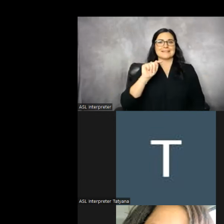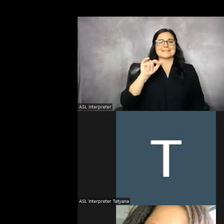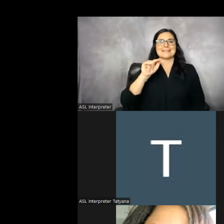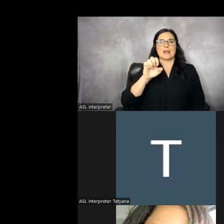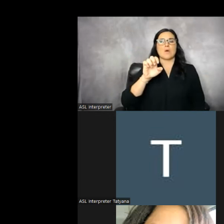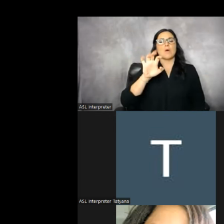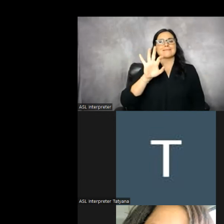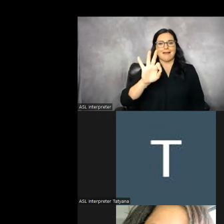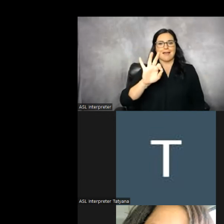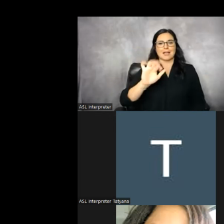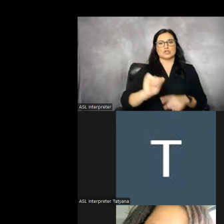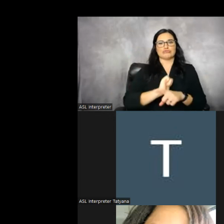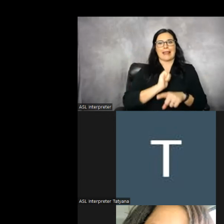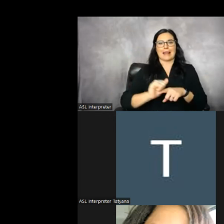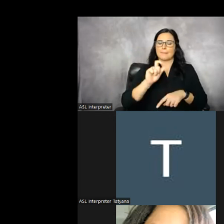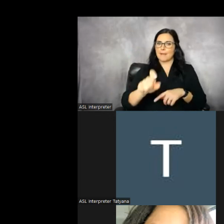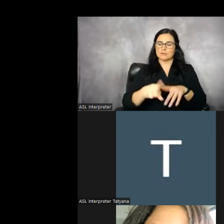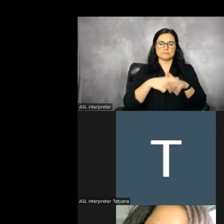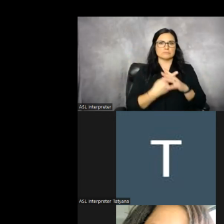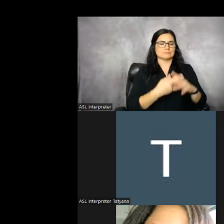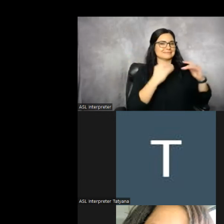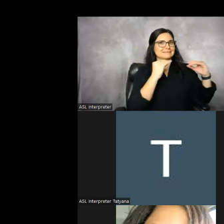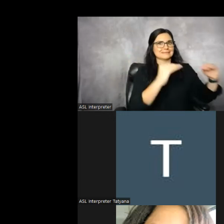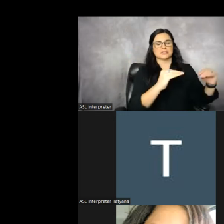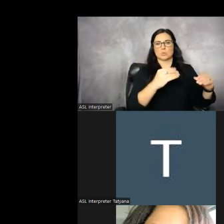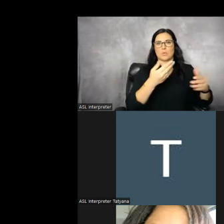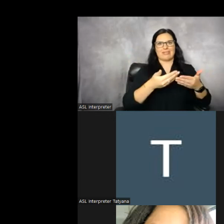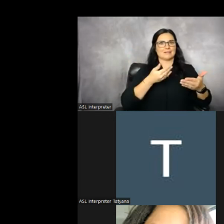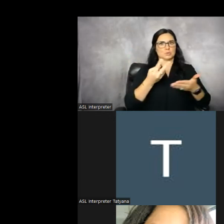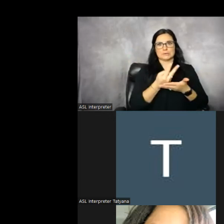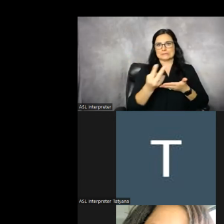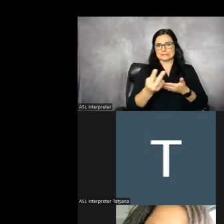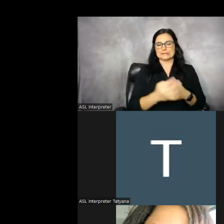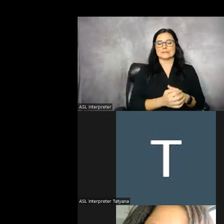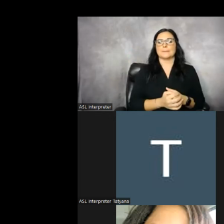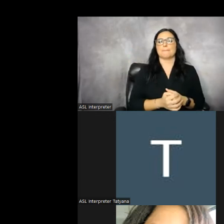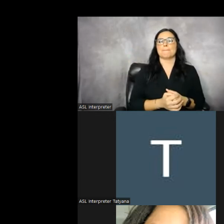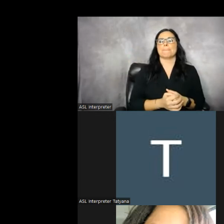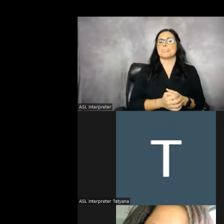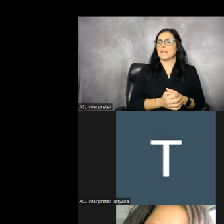Like, within the next two weeks they wanted to roll this thing out. Additional information is,